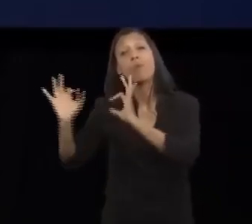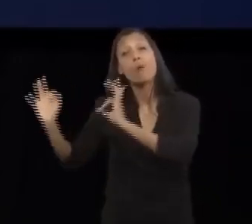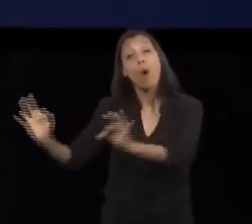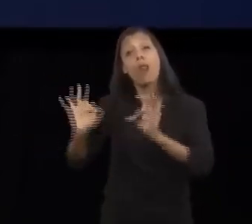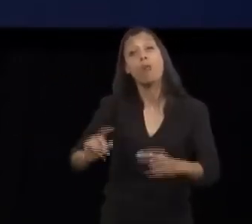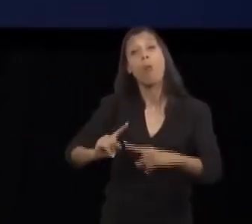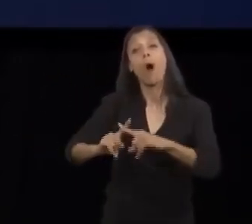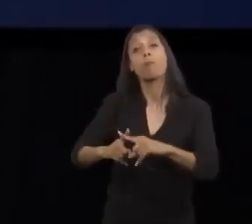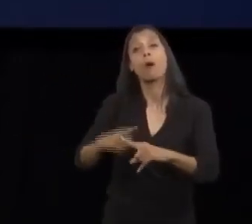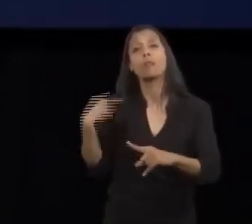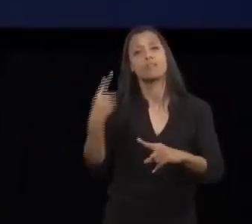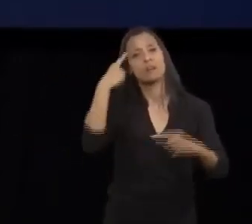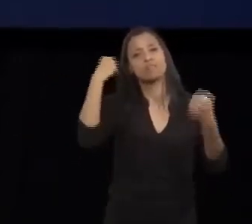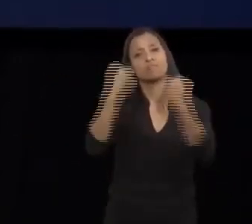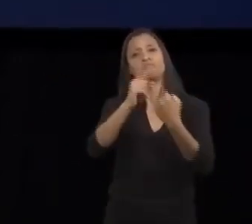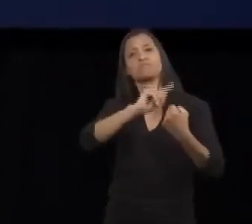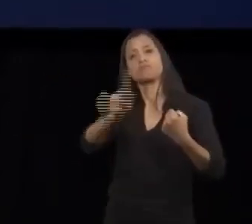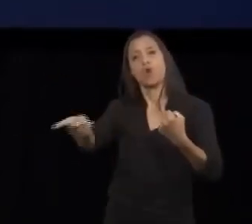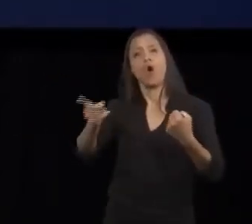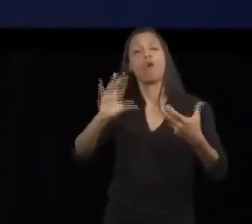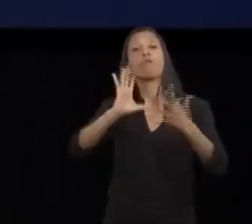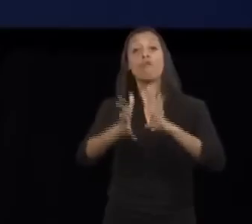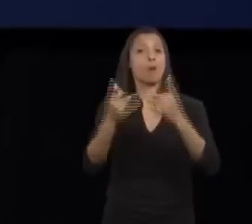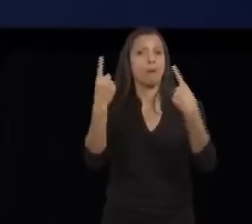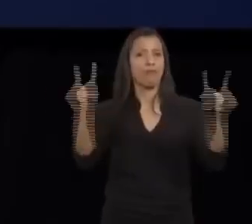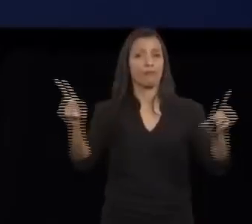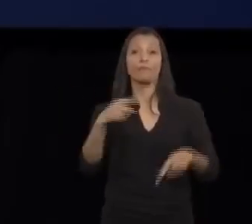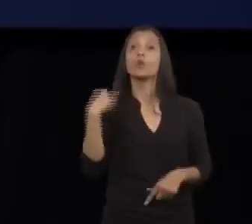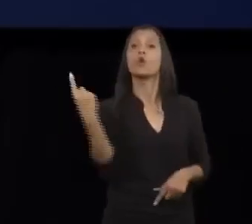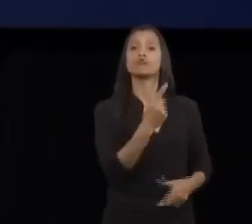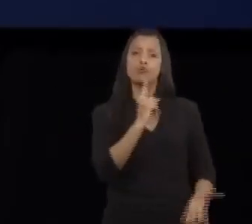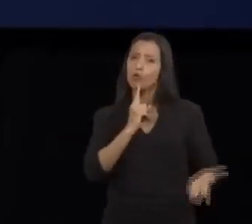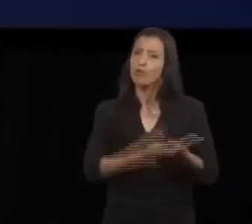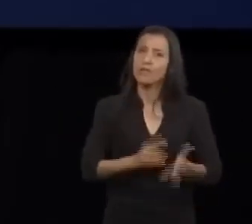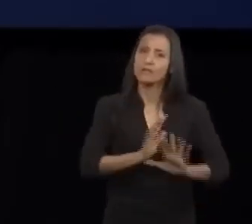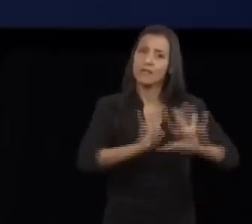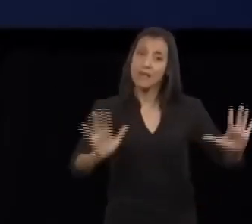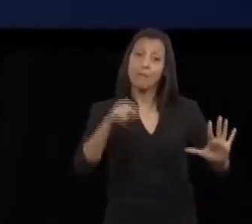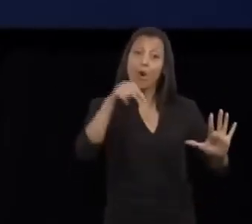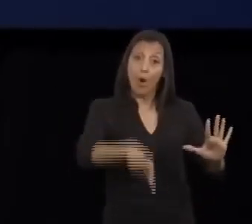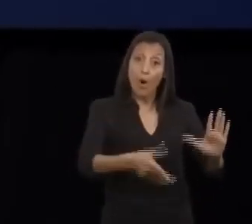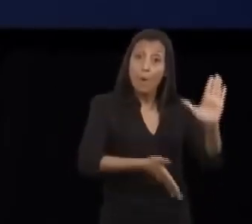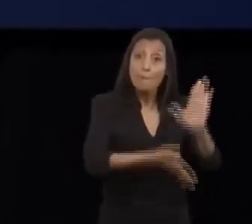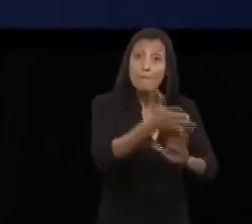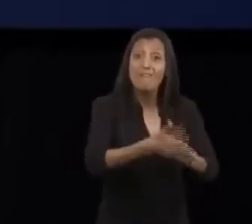In other words, we have decided to enter the election year